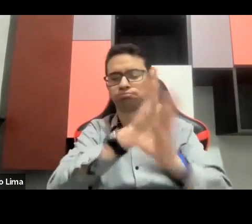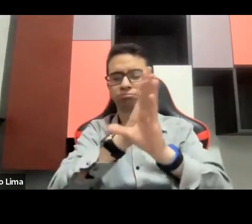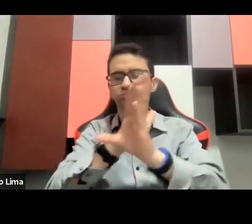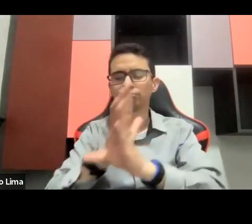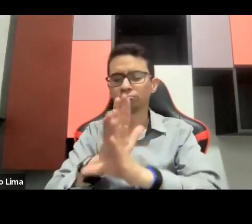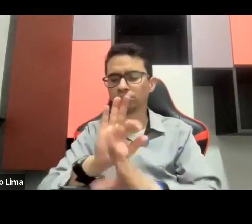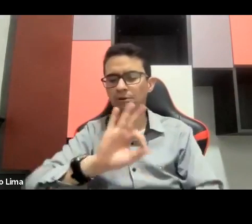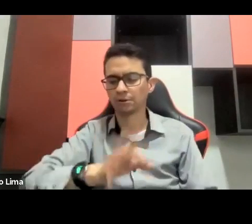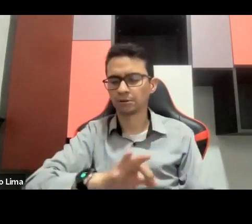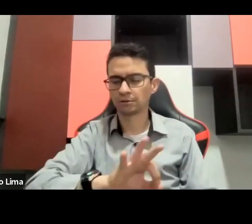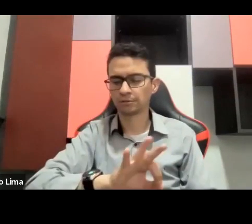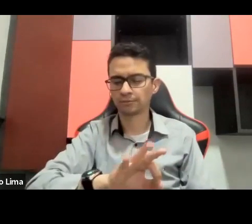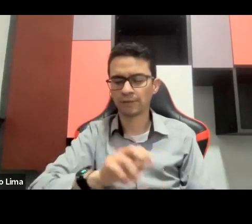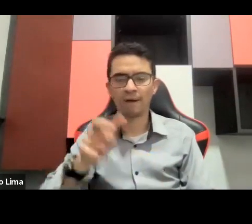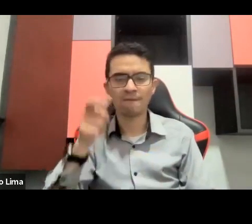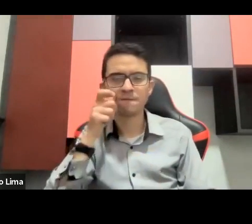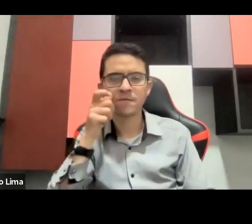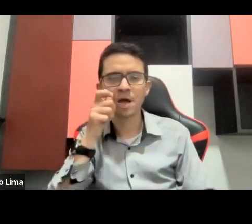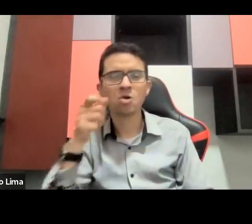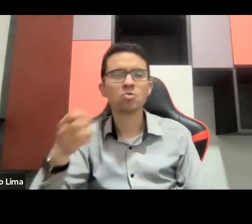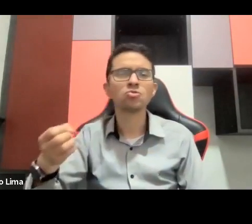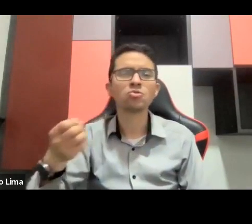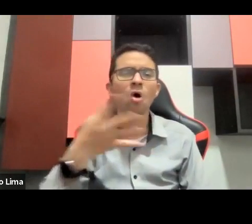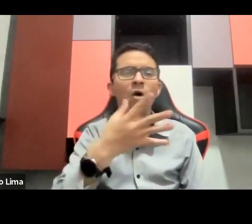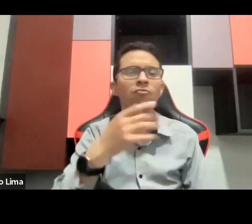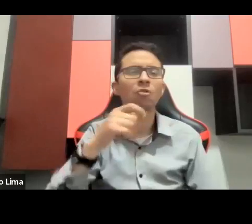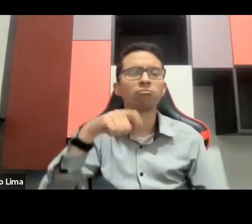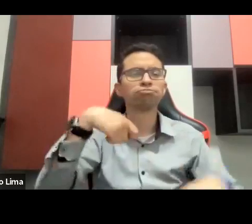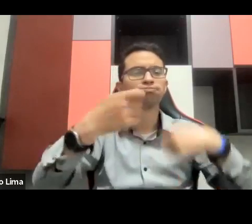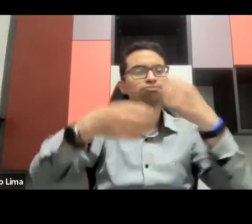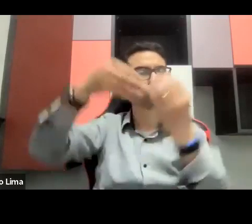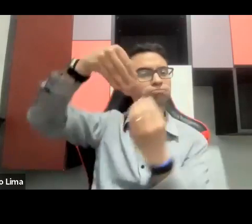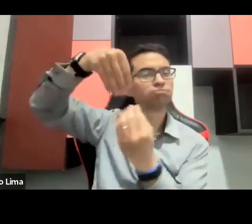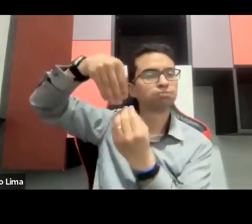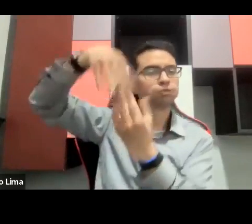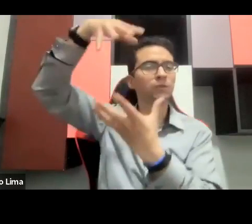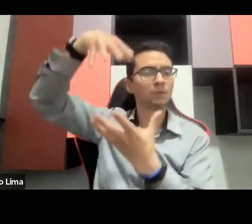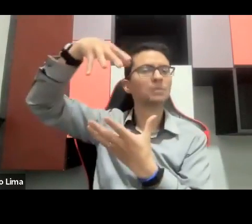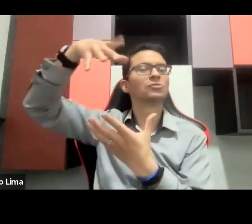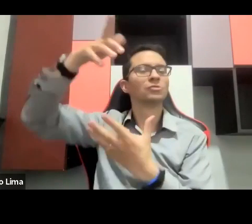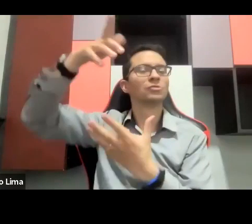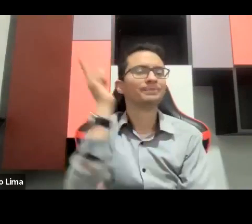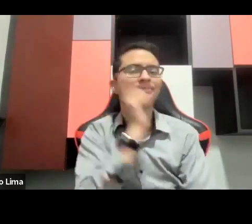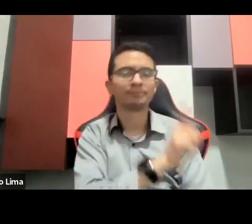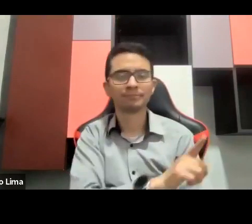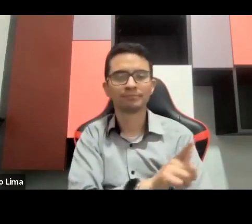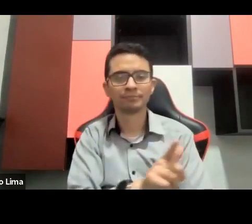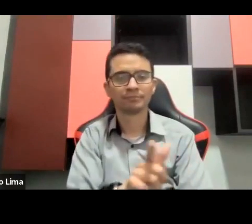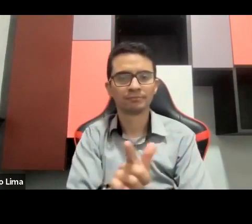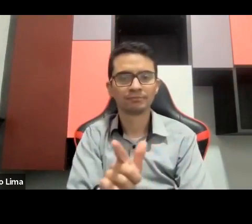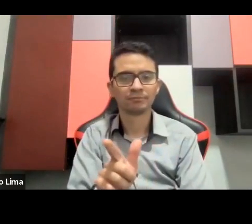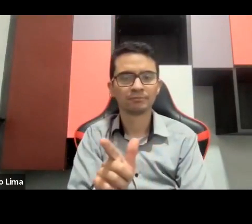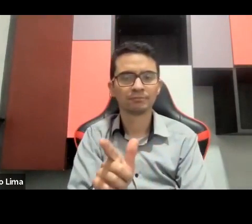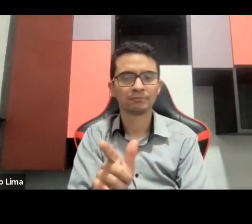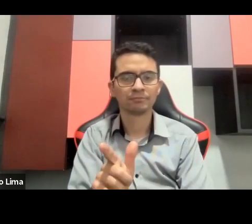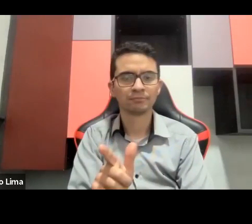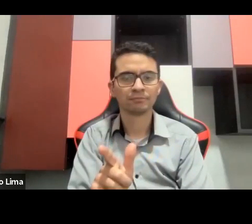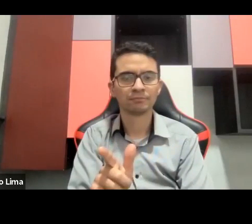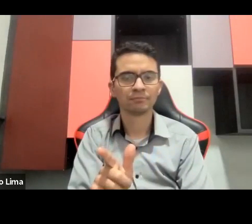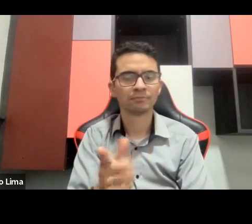generalize what we found have a new object. emerged. Uh one uh new object. emerged. Uh one uh